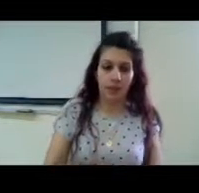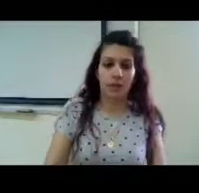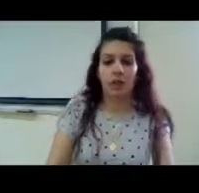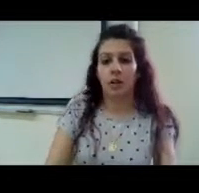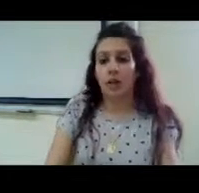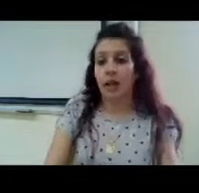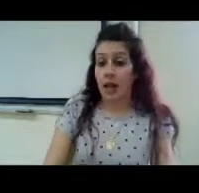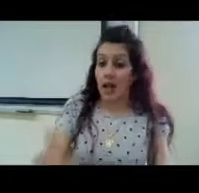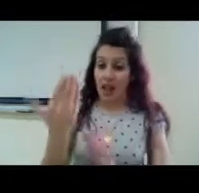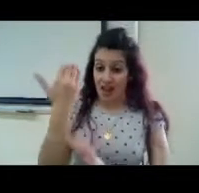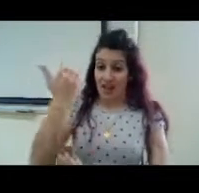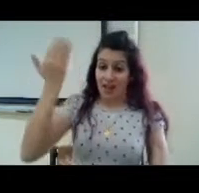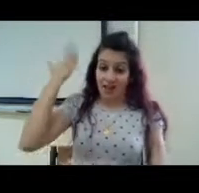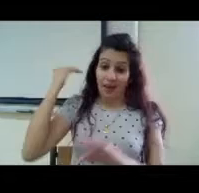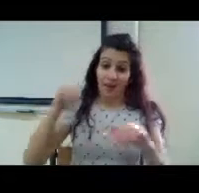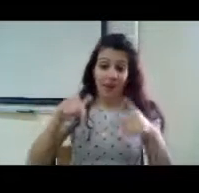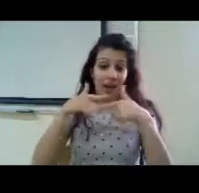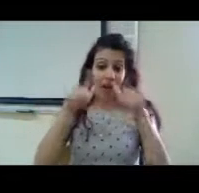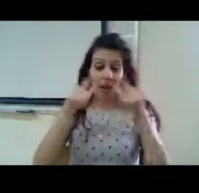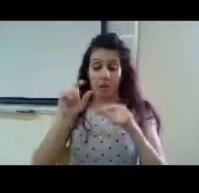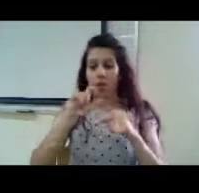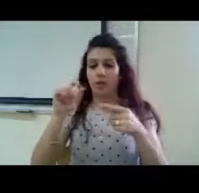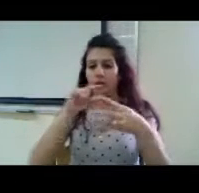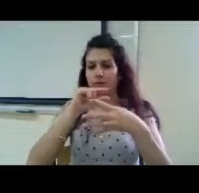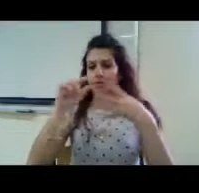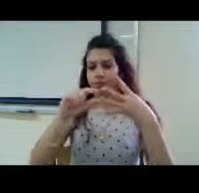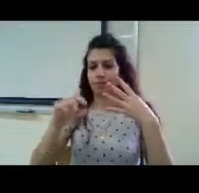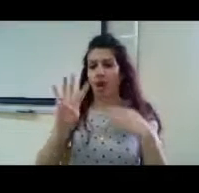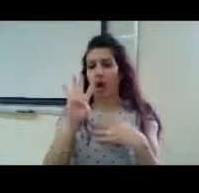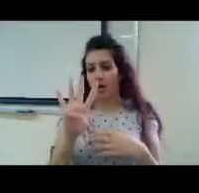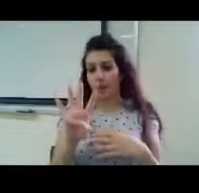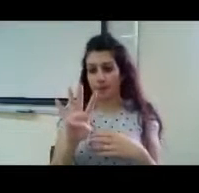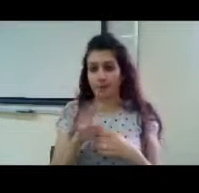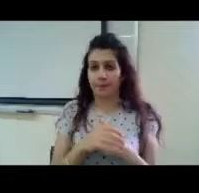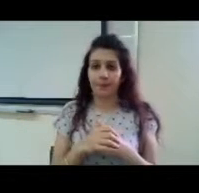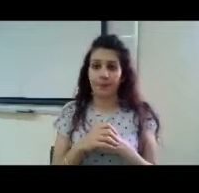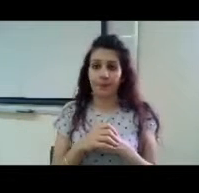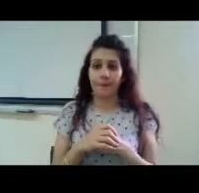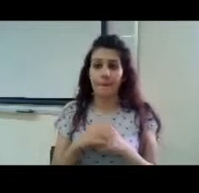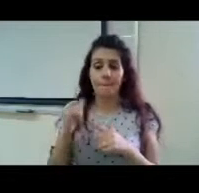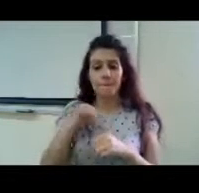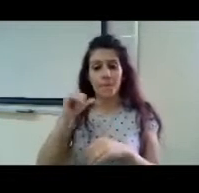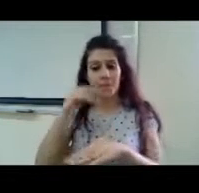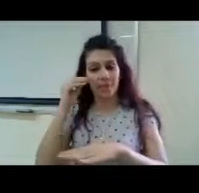album Howard minister Atiyah worried fuckin bitch up here we had here in our